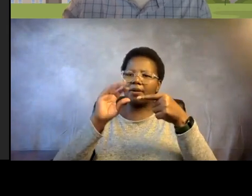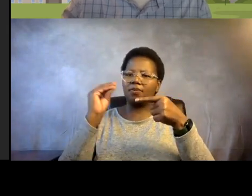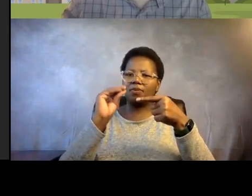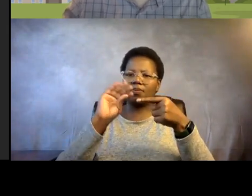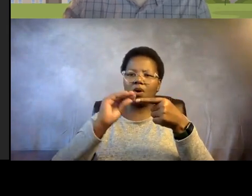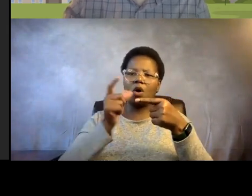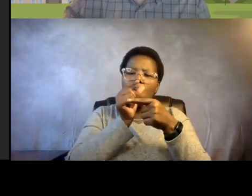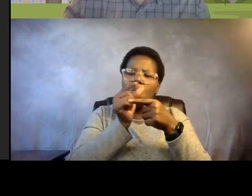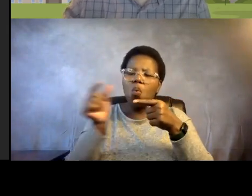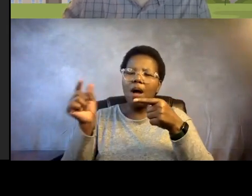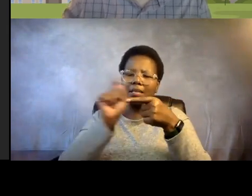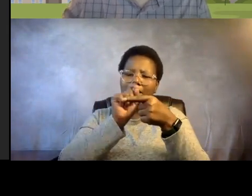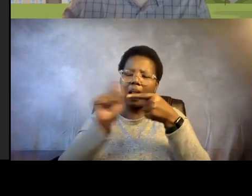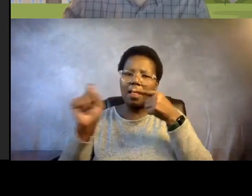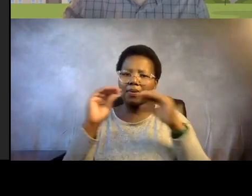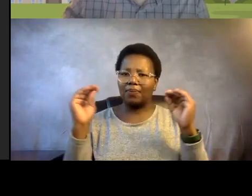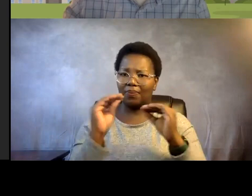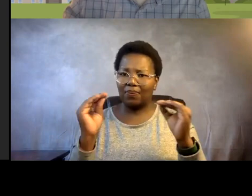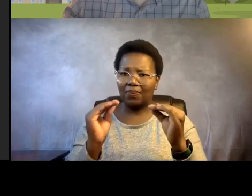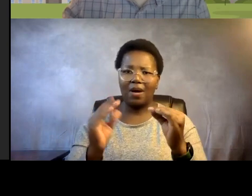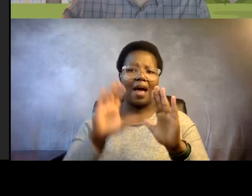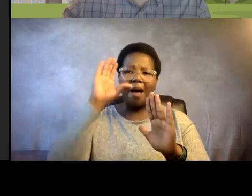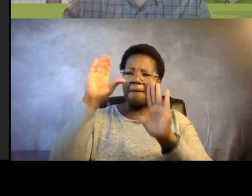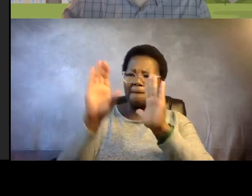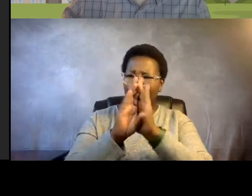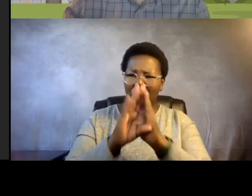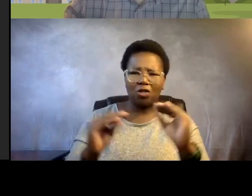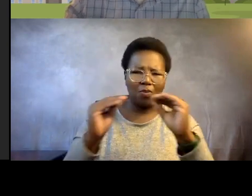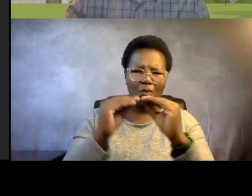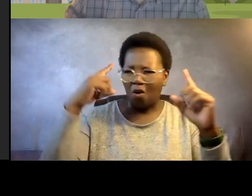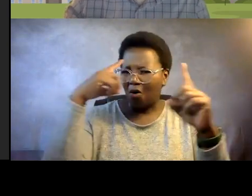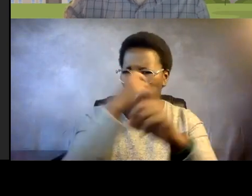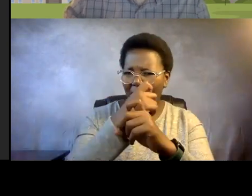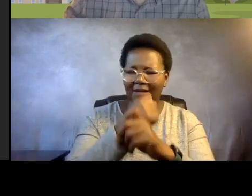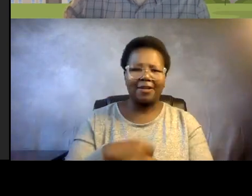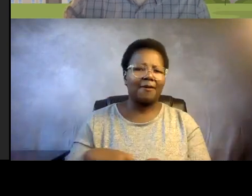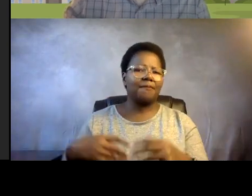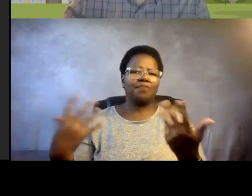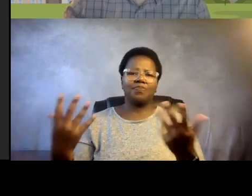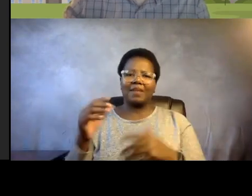within images, it gets even more complex. Version 2.2 of the Web Content Accessibility Guidelines